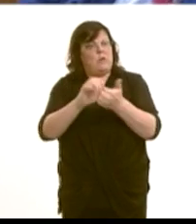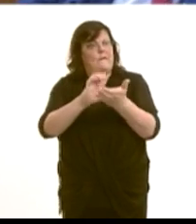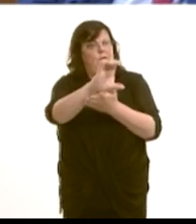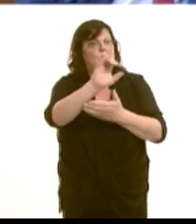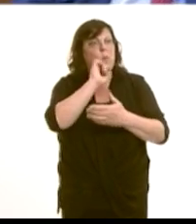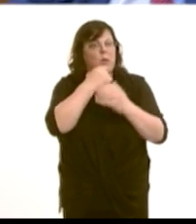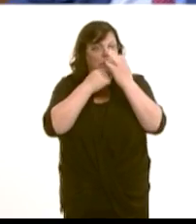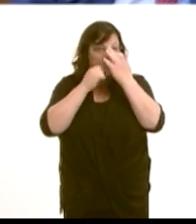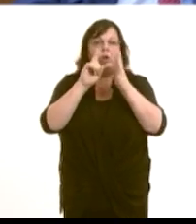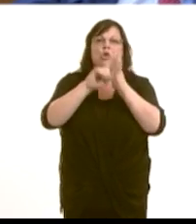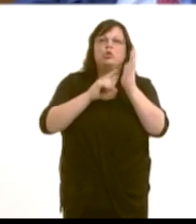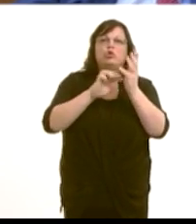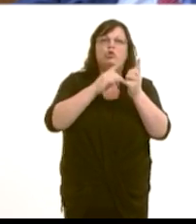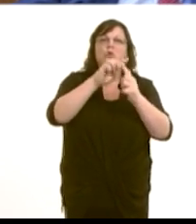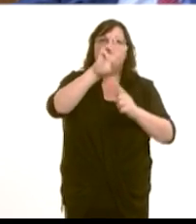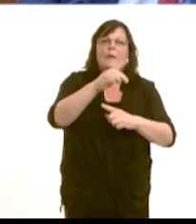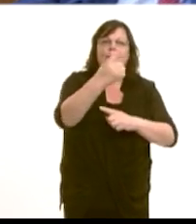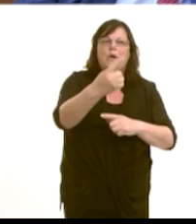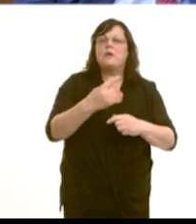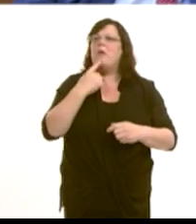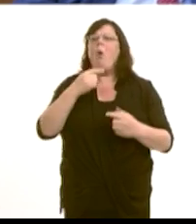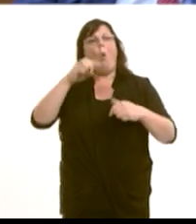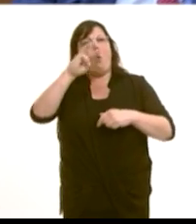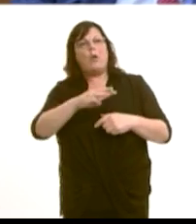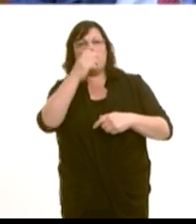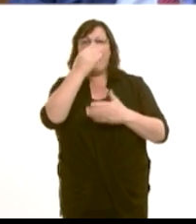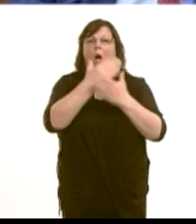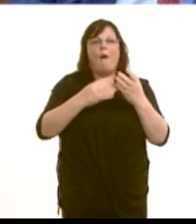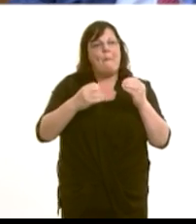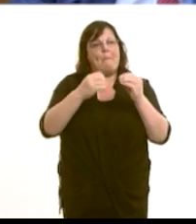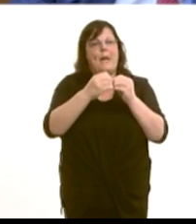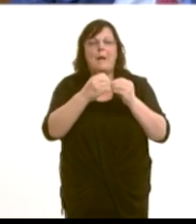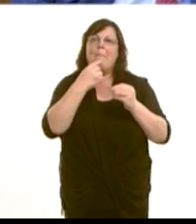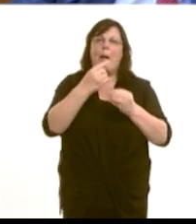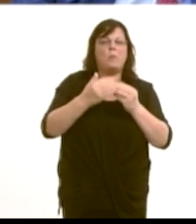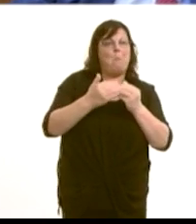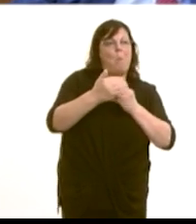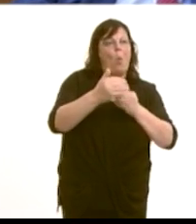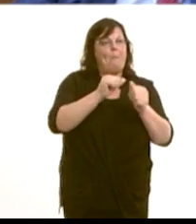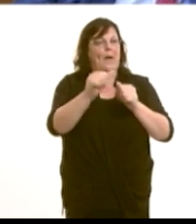Davies told the ëHeraldí: Carwyn Jones: ëWales could be as much as half a billion pounds a year better off if the UK votes to leave the European Union on